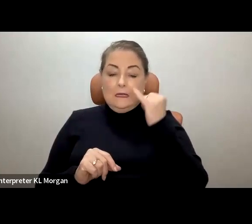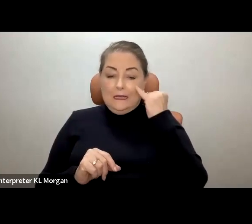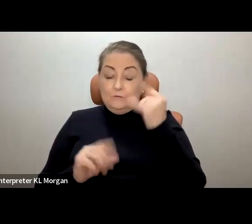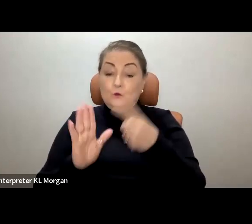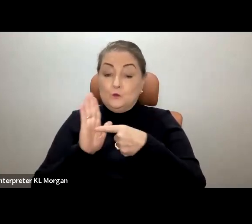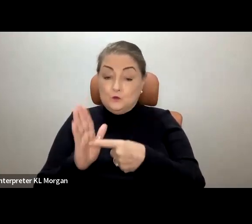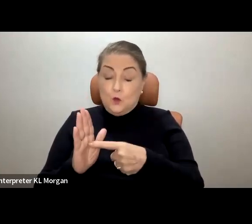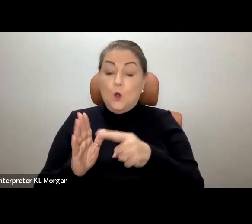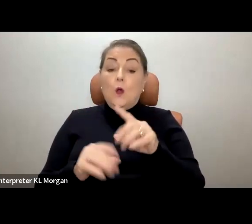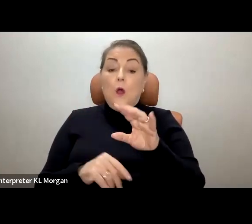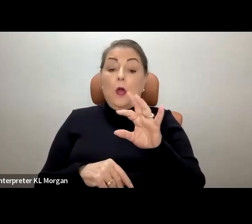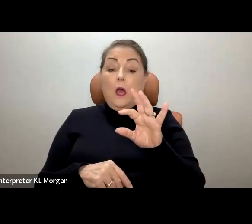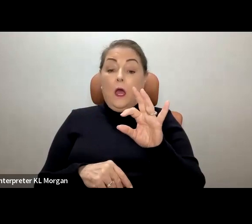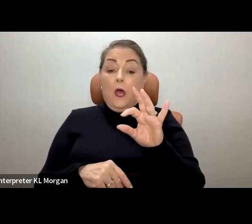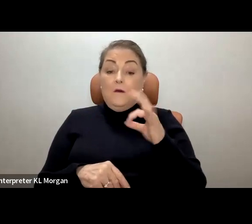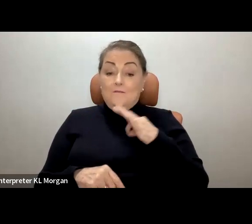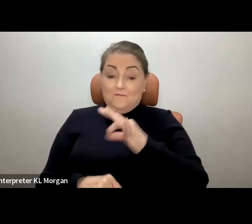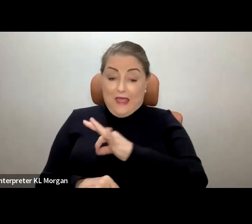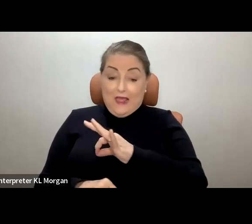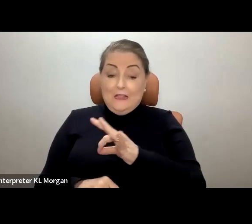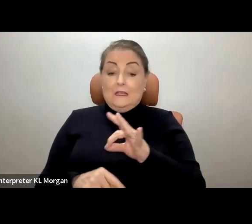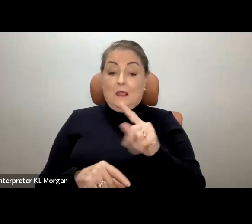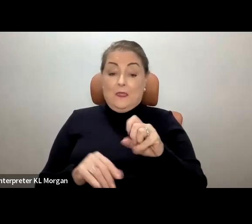gauge and challenge them to get a higher score.